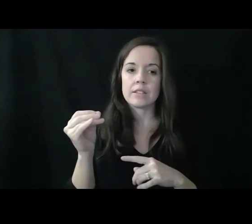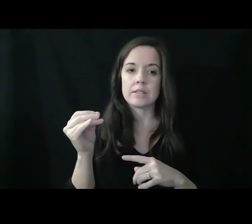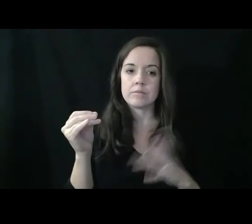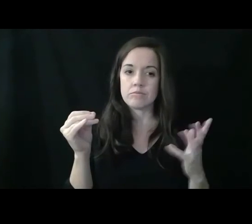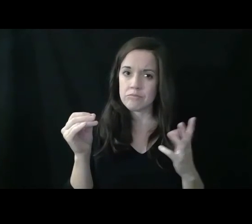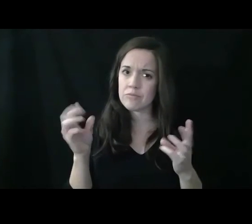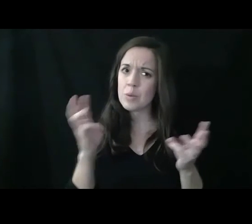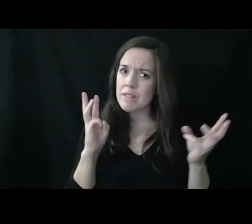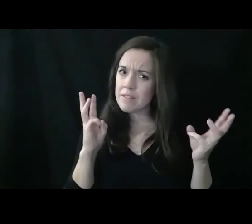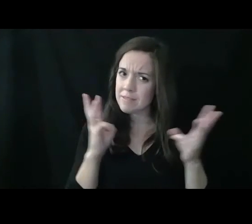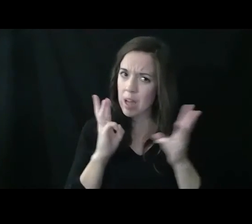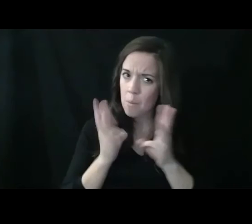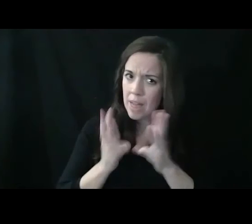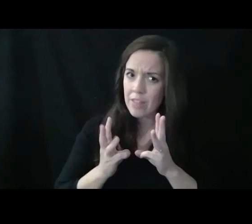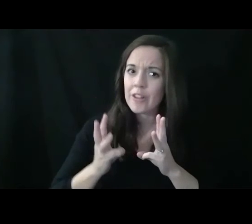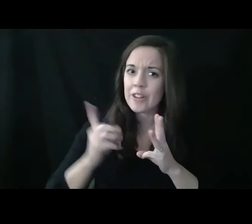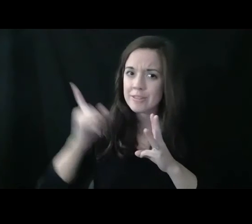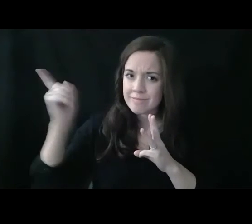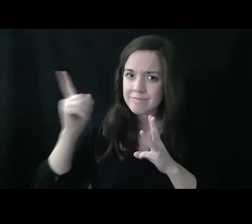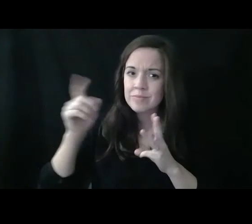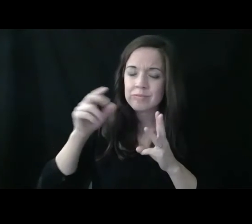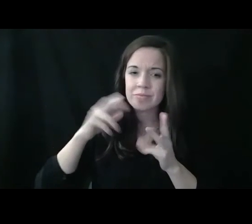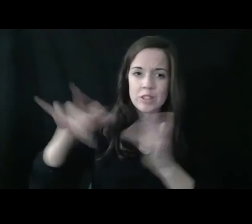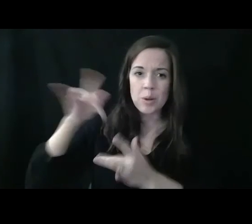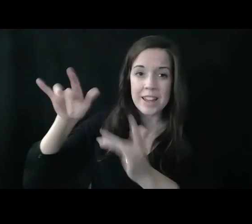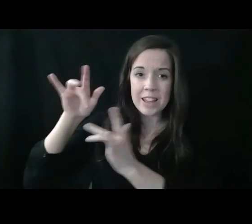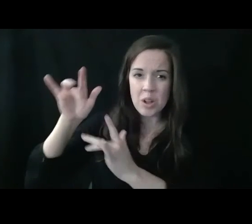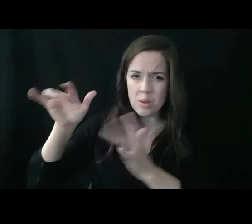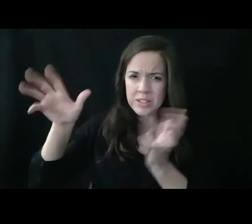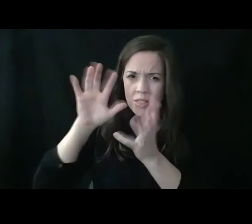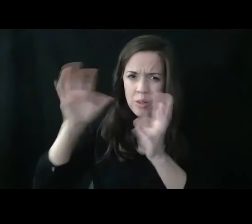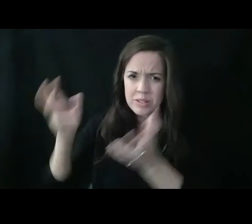are tornadoes. There are thunderstorms. But we pay attention when they happen.